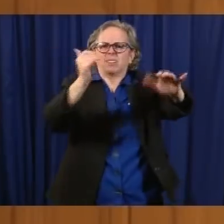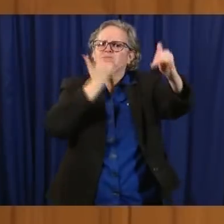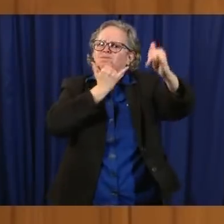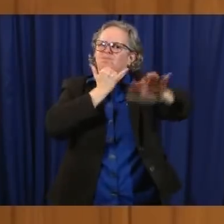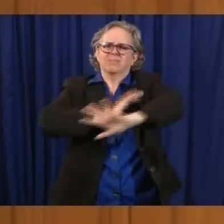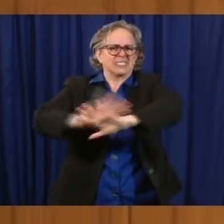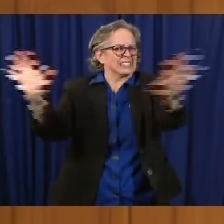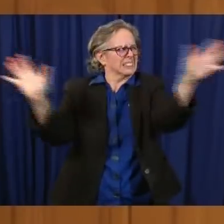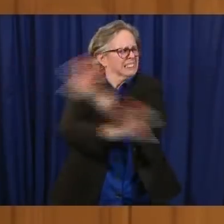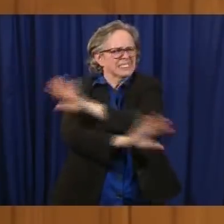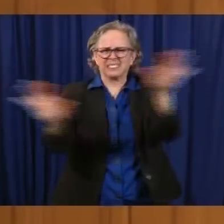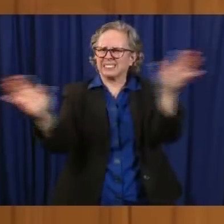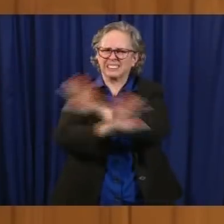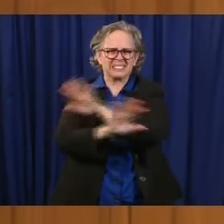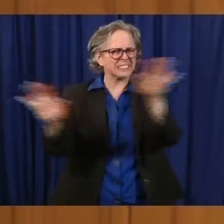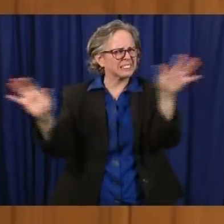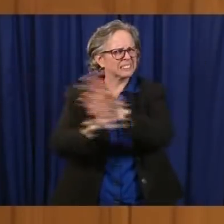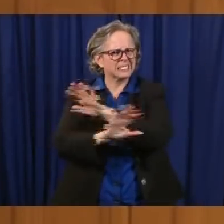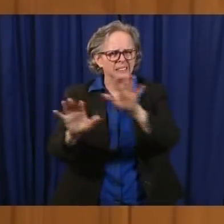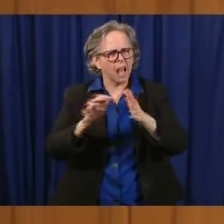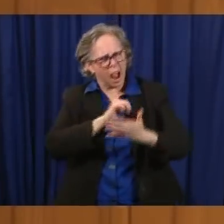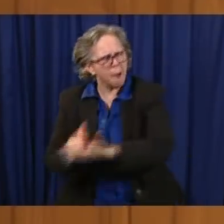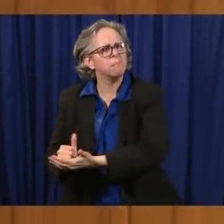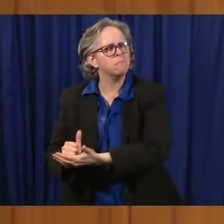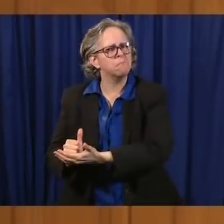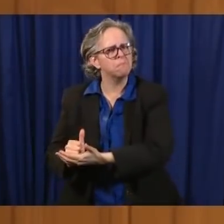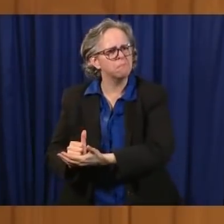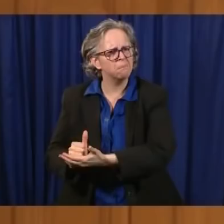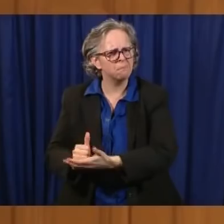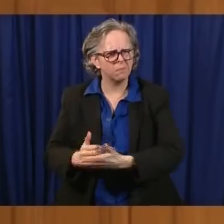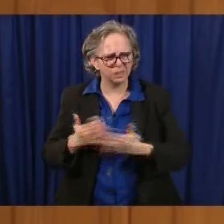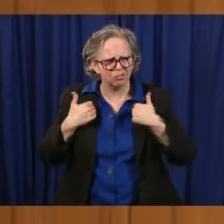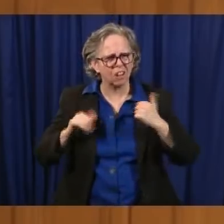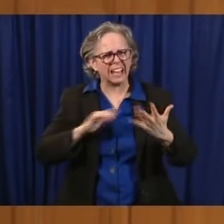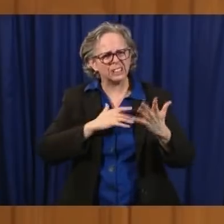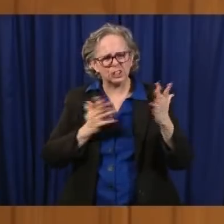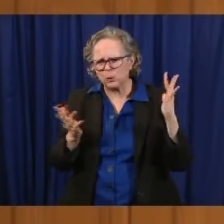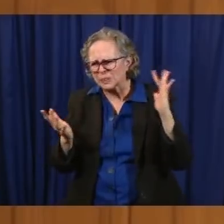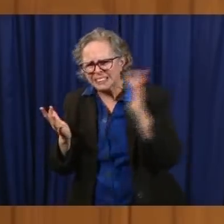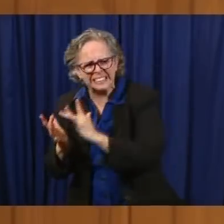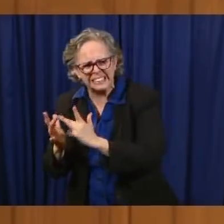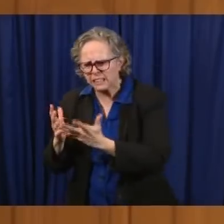DELIVERY, THIS IS AND WHAT WE WANT TO CREATE, WE WANT TO